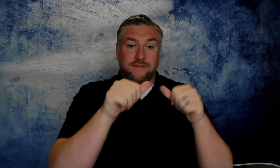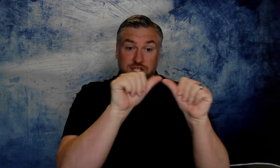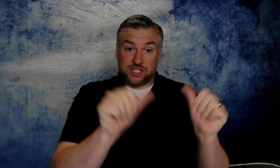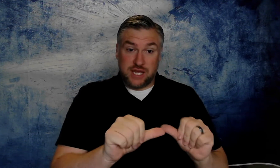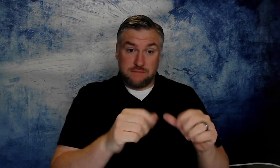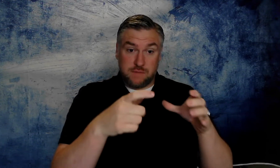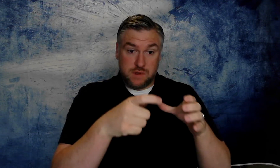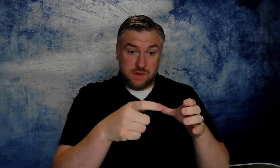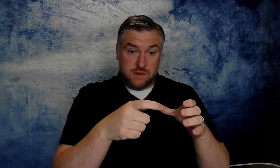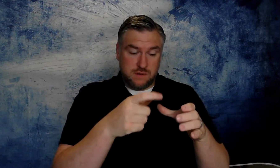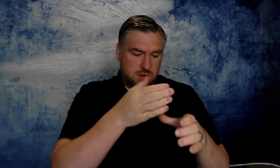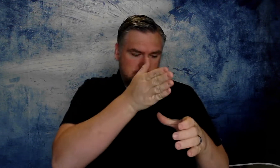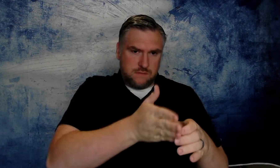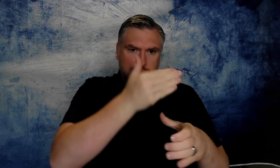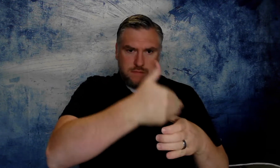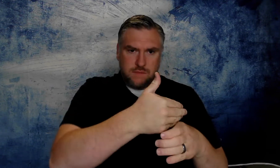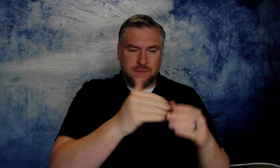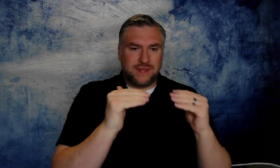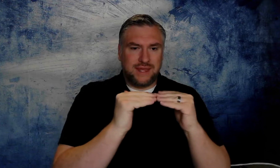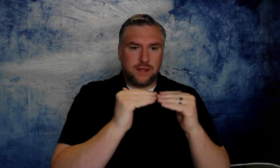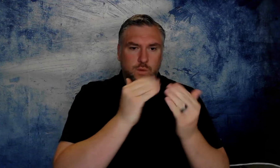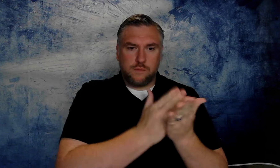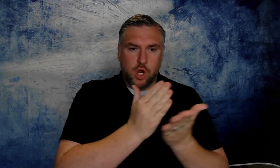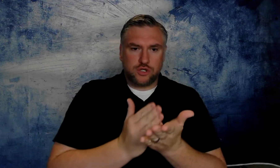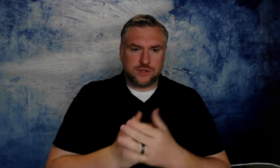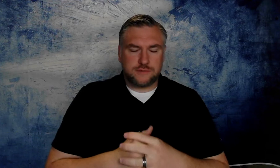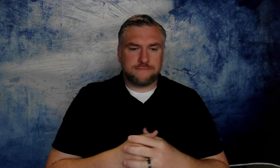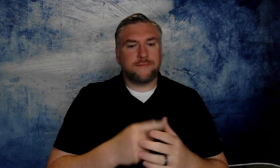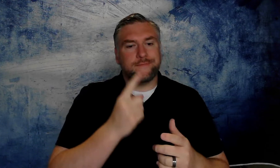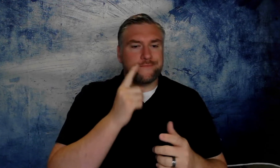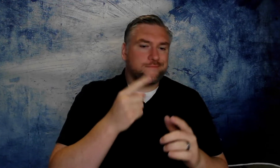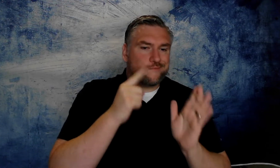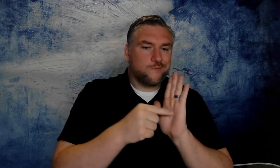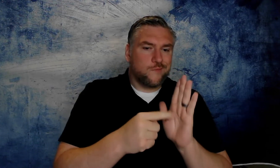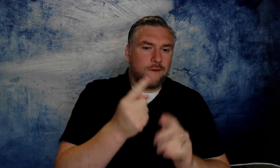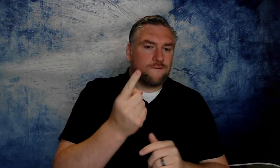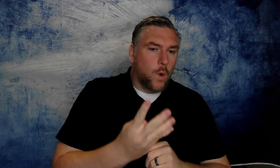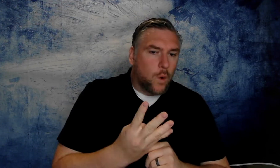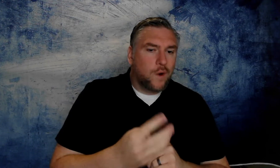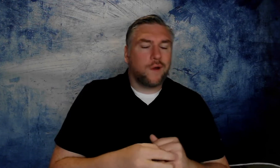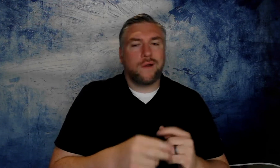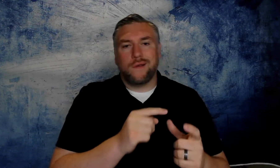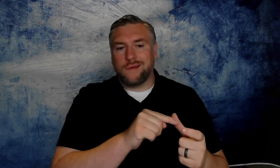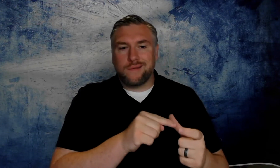there's a concept that says take a shape and divide it into equal parts; so, into